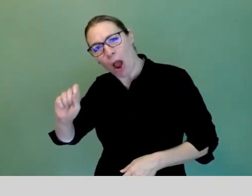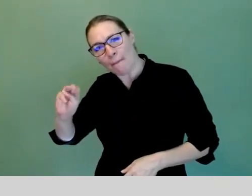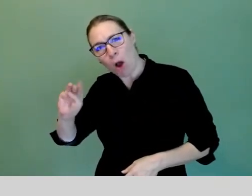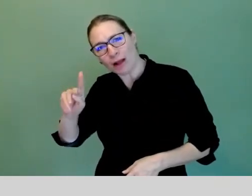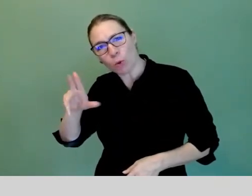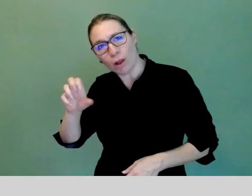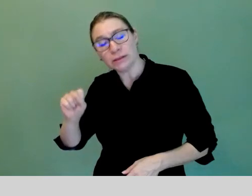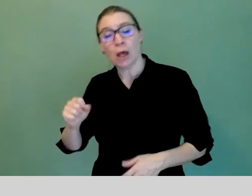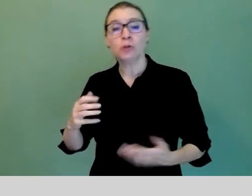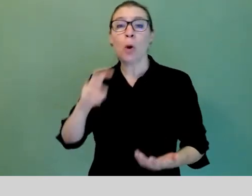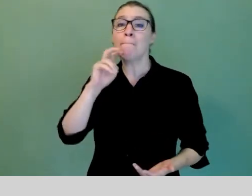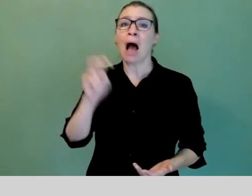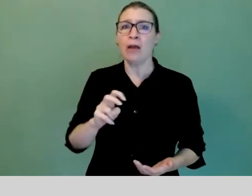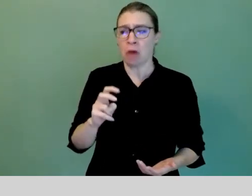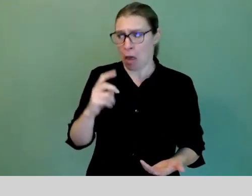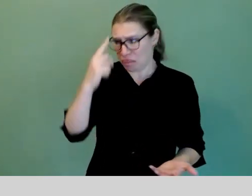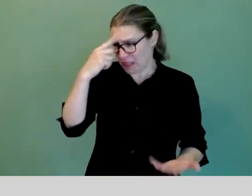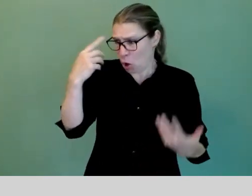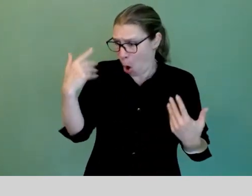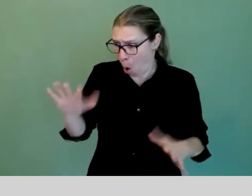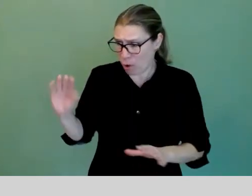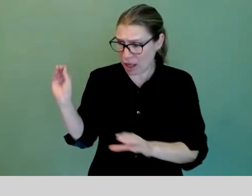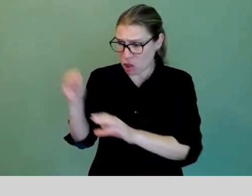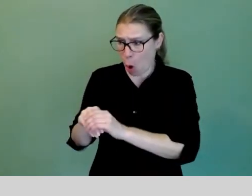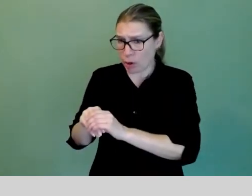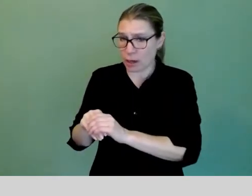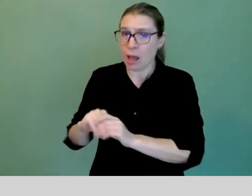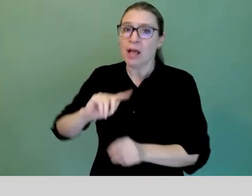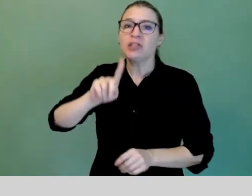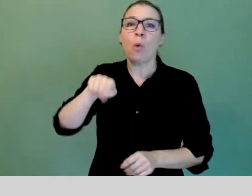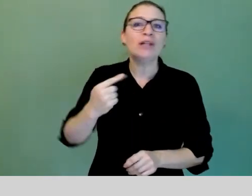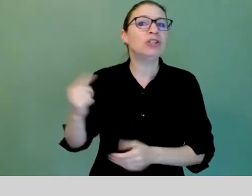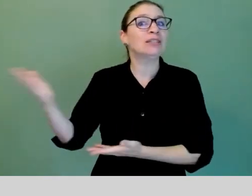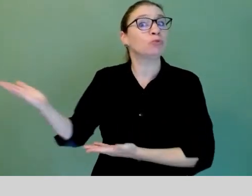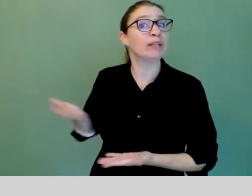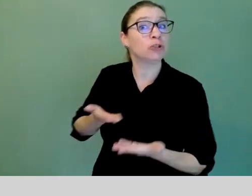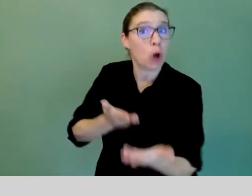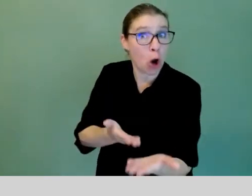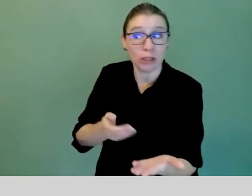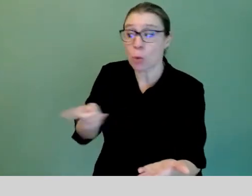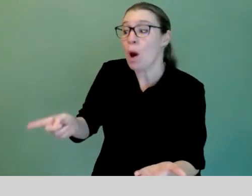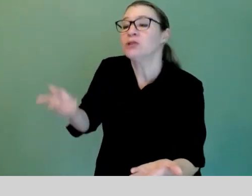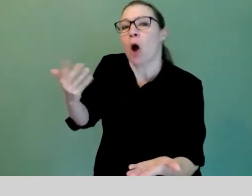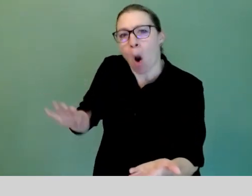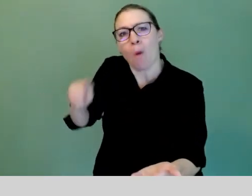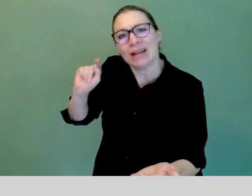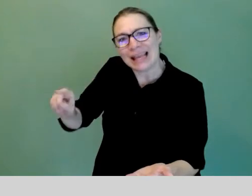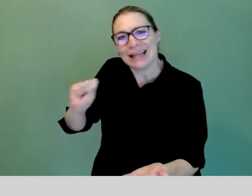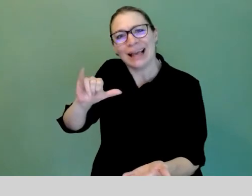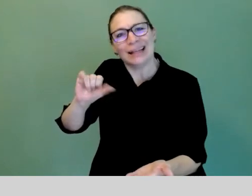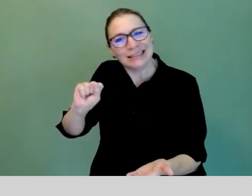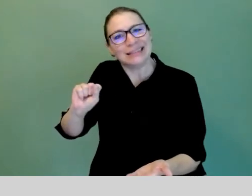so it just returns what's already in sys.modules, and that is my NewMath object,